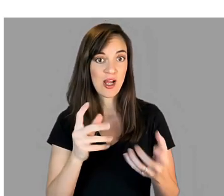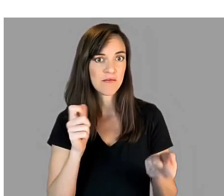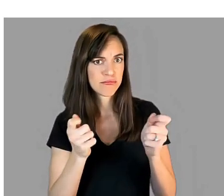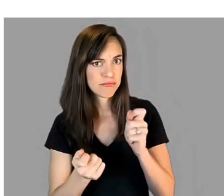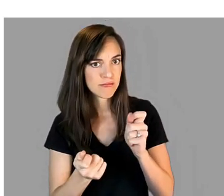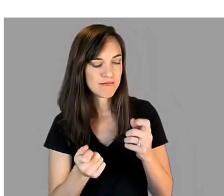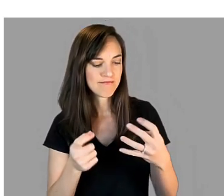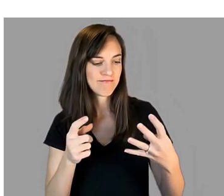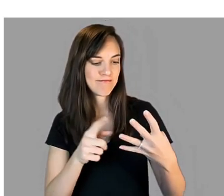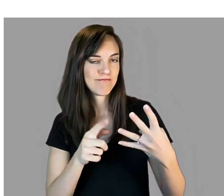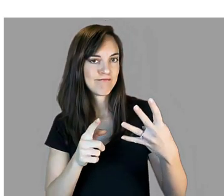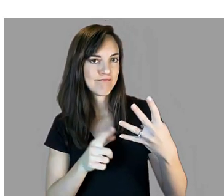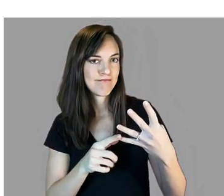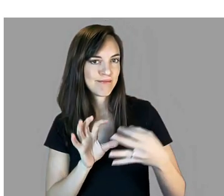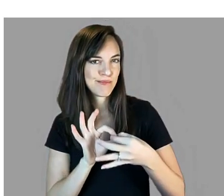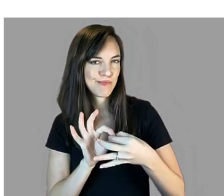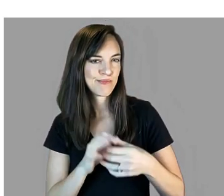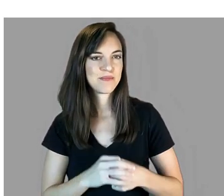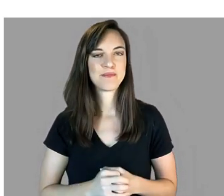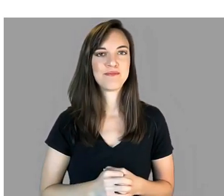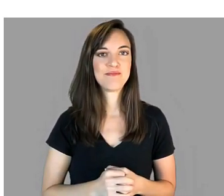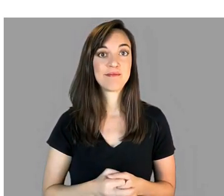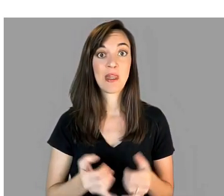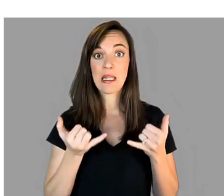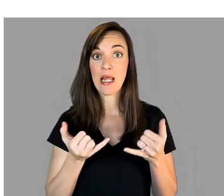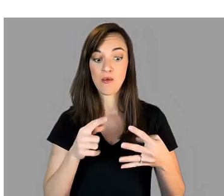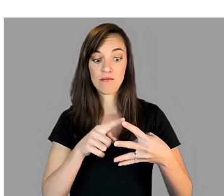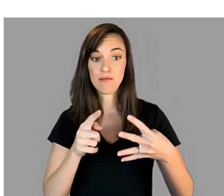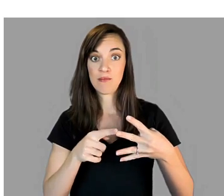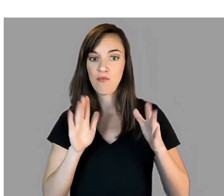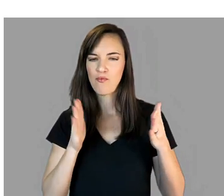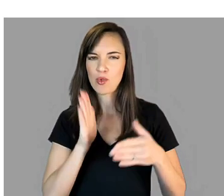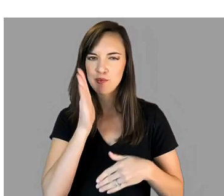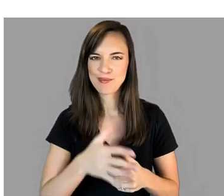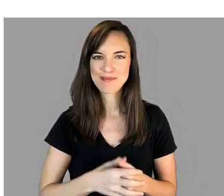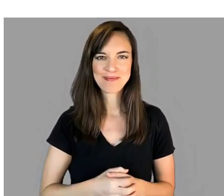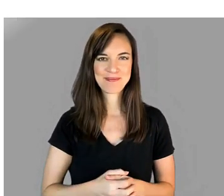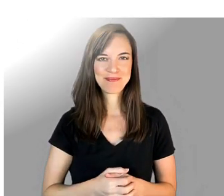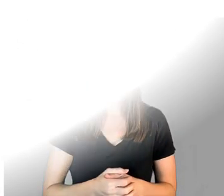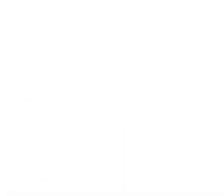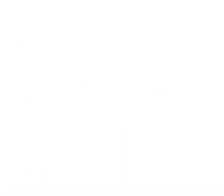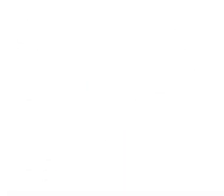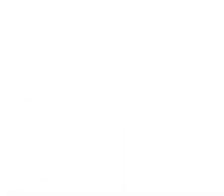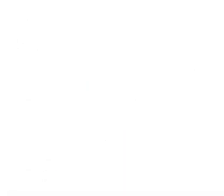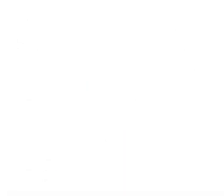HLP 13 of providing adaptions, aligns with step 3 & 4.